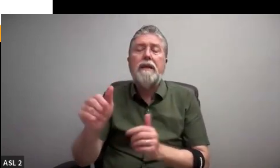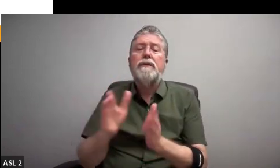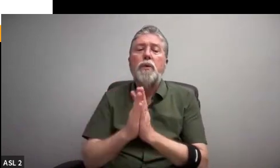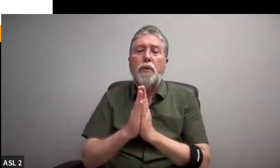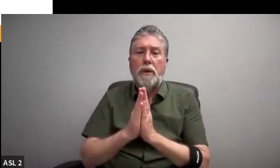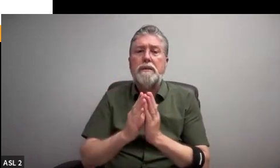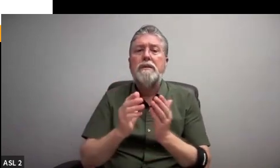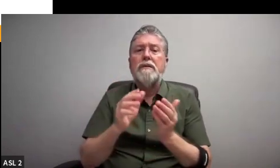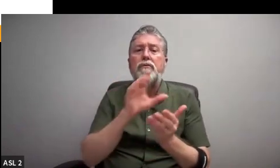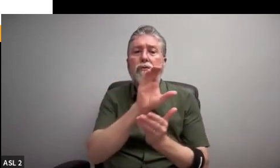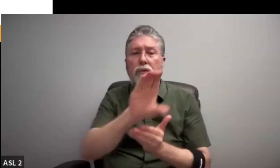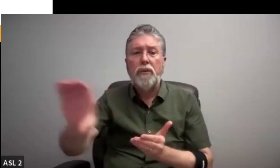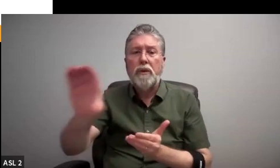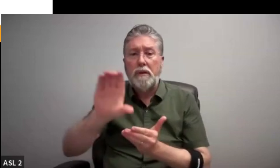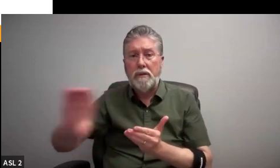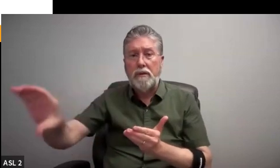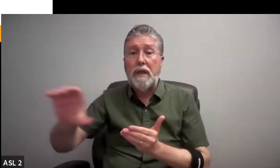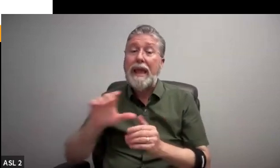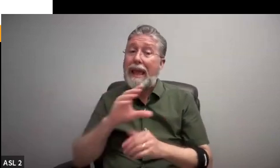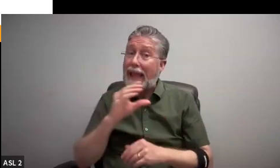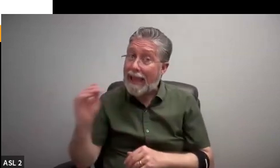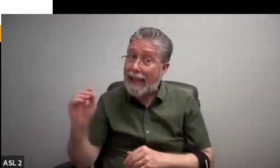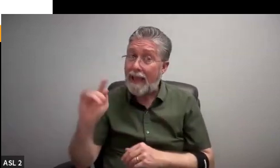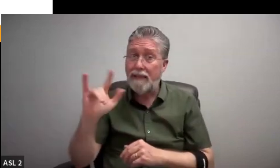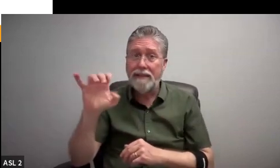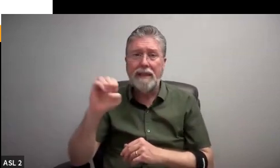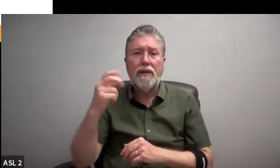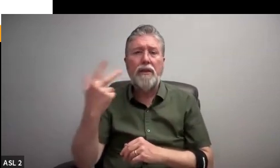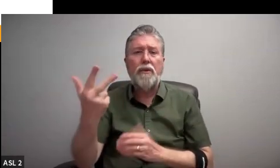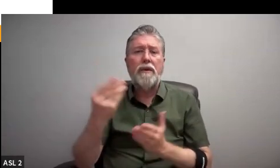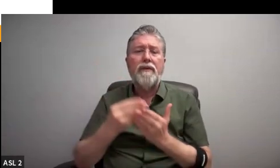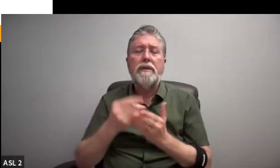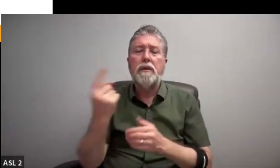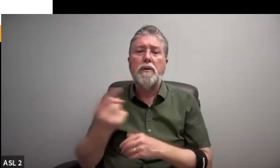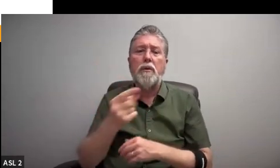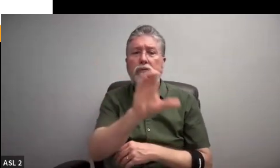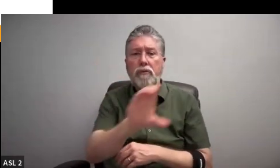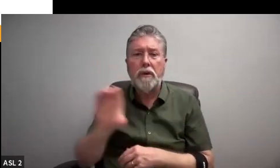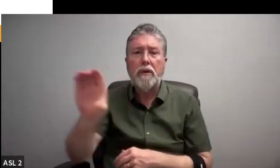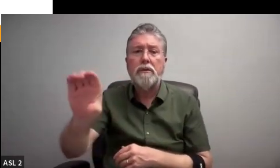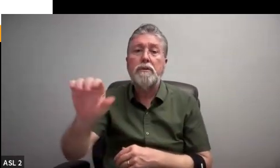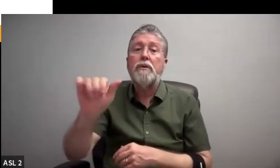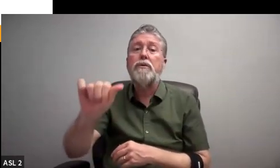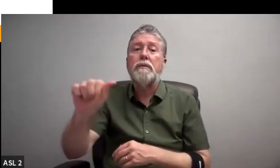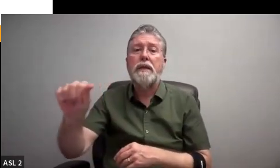and Title III funds subject to reallocation may only be reallocated to AAAs via the proportionally